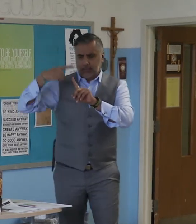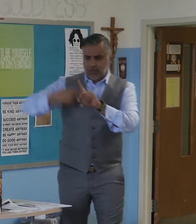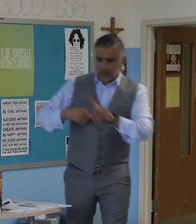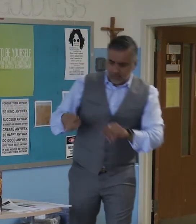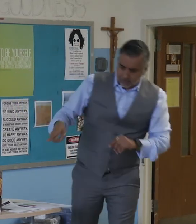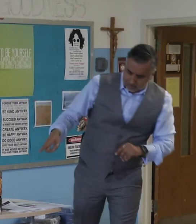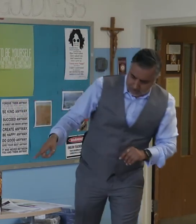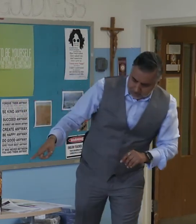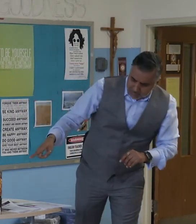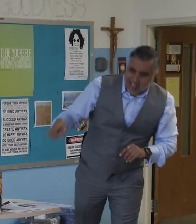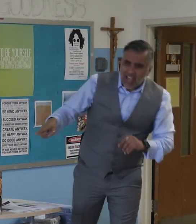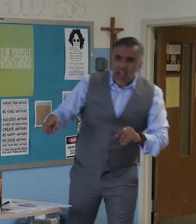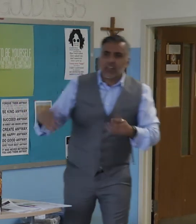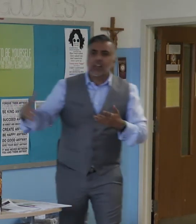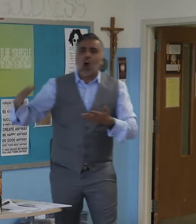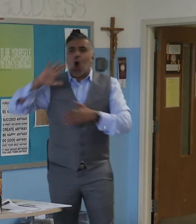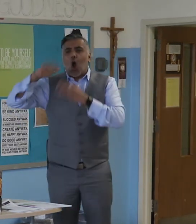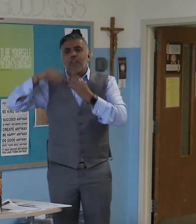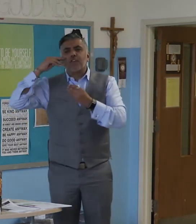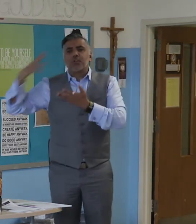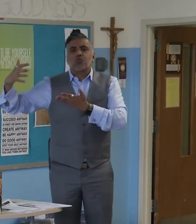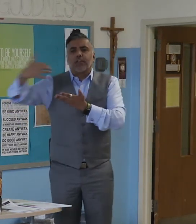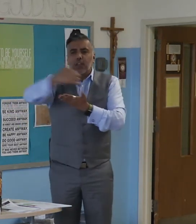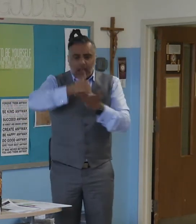looking at all the data that we have collected, and examining all the quick